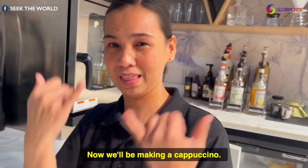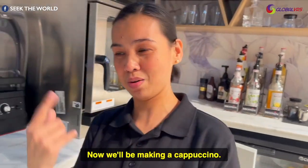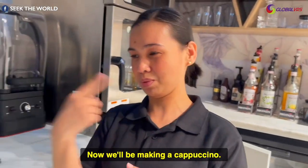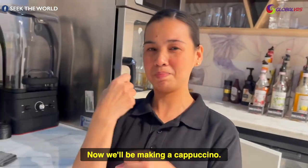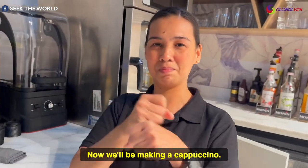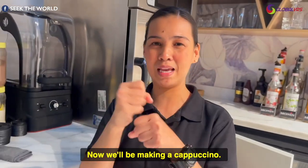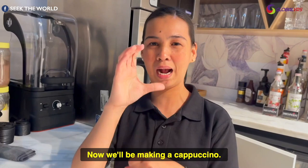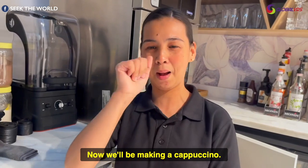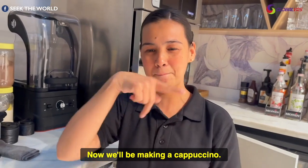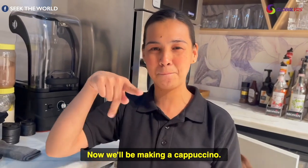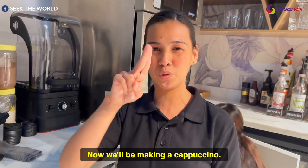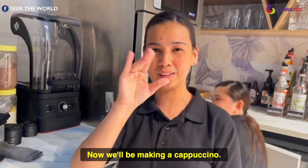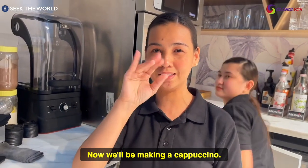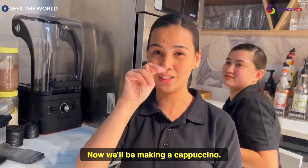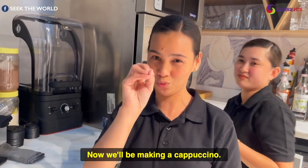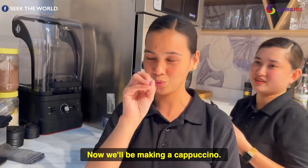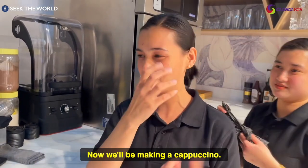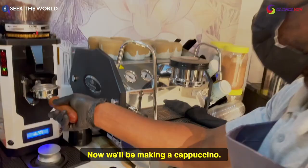Now we'll be making a cappuccino.